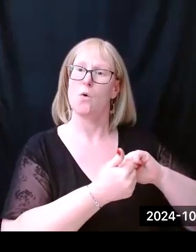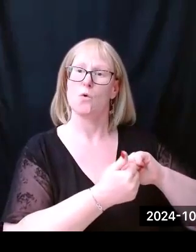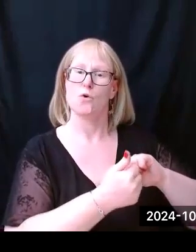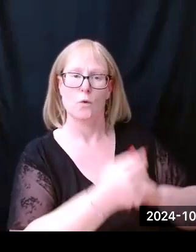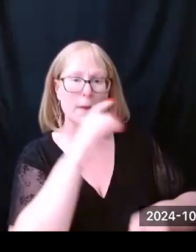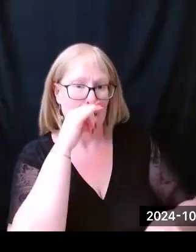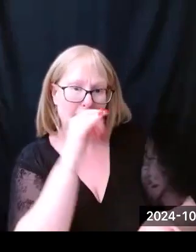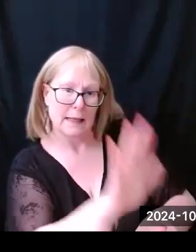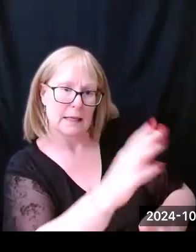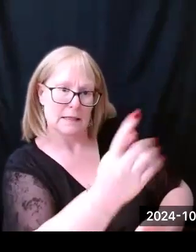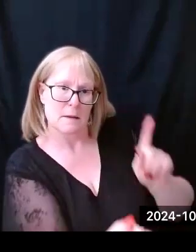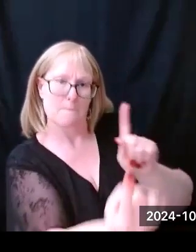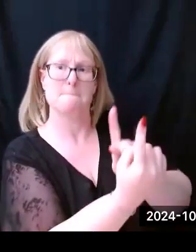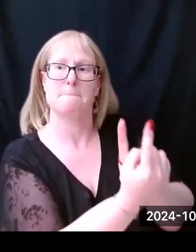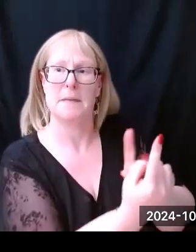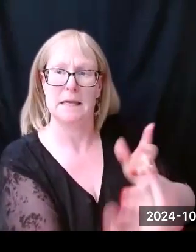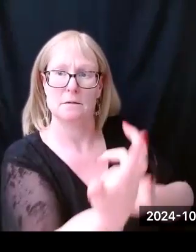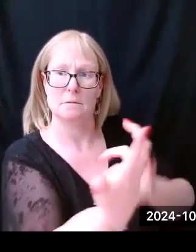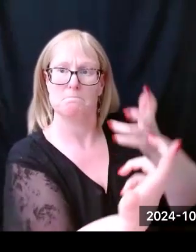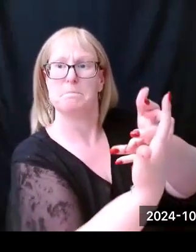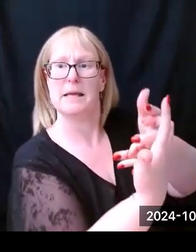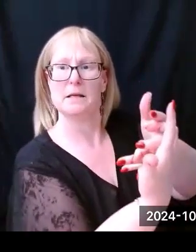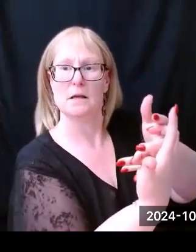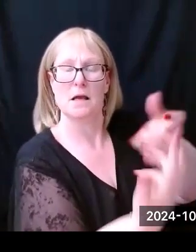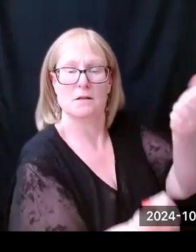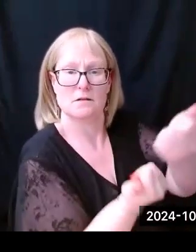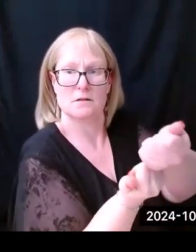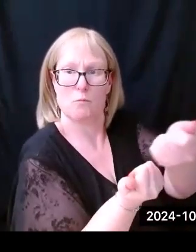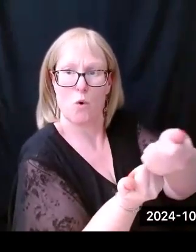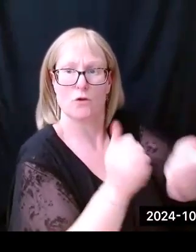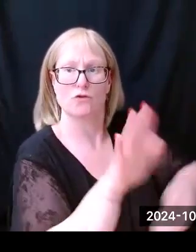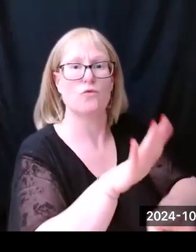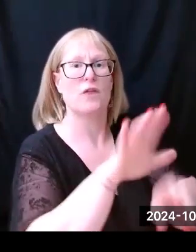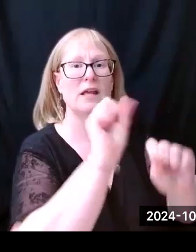so that they can be their best self five, 10, 20 years from now.